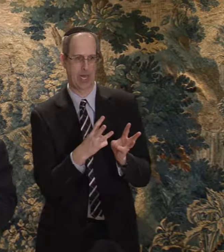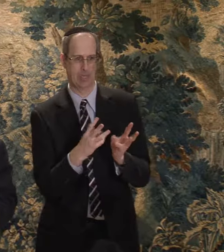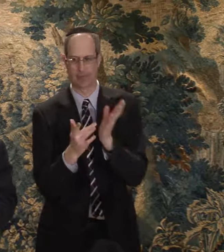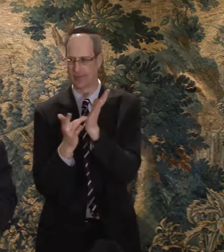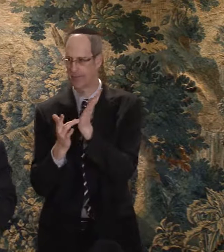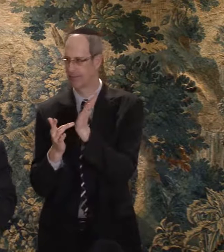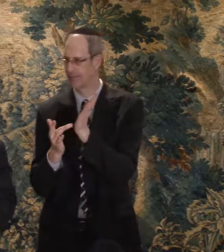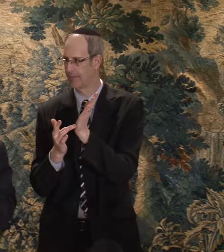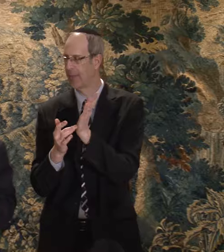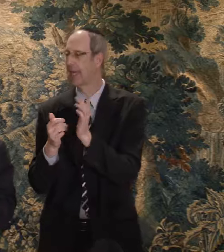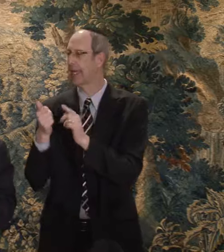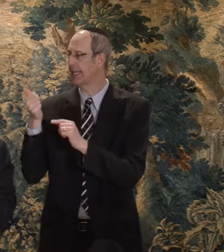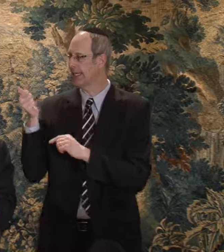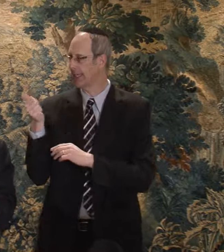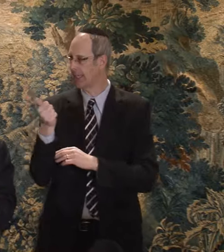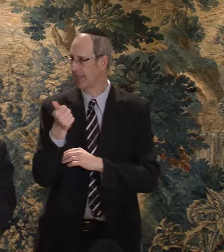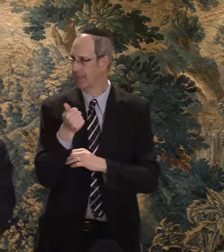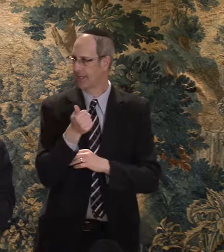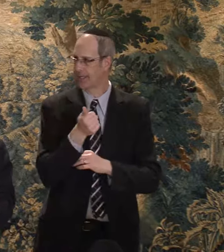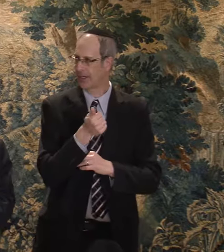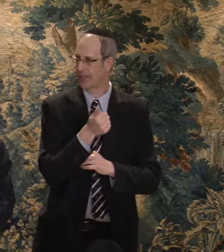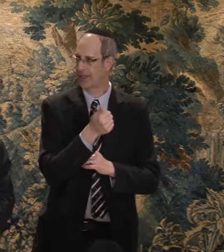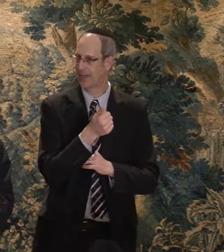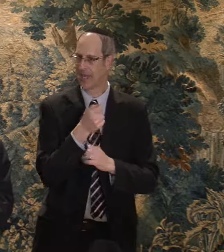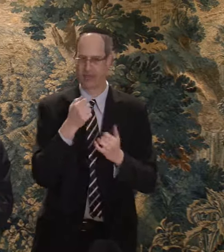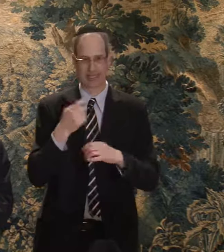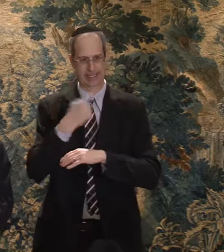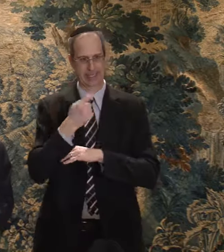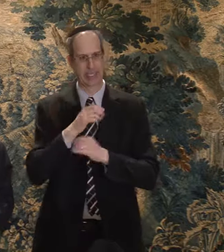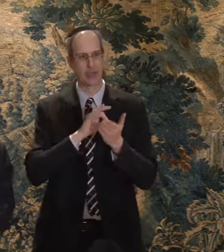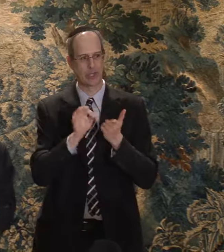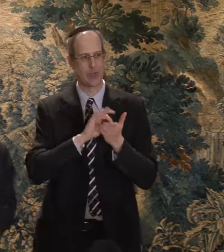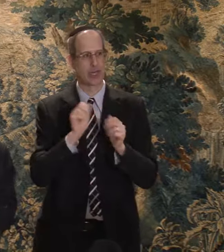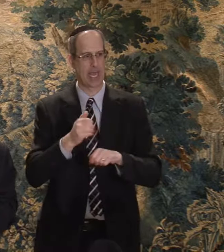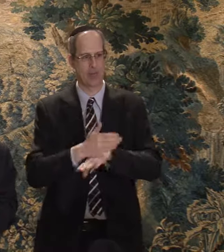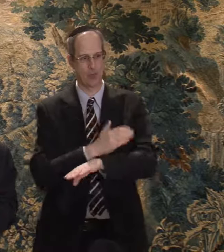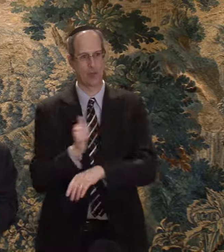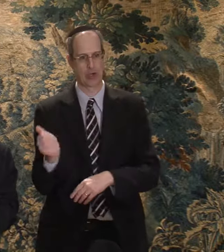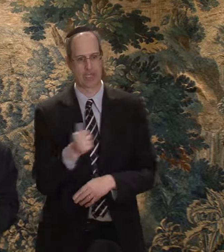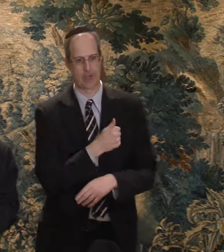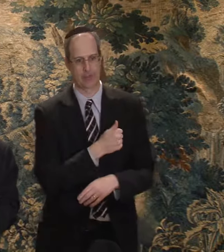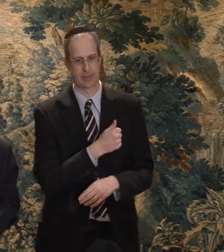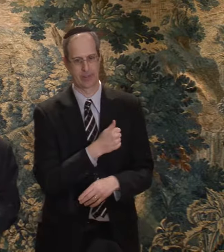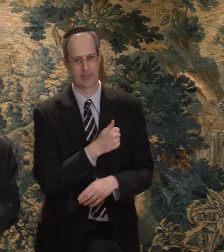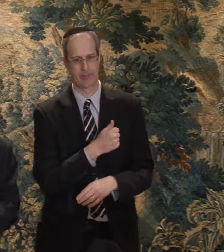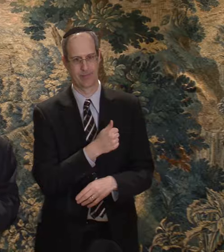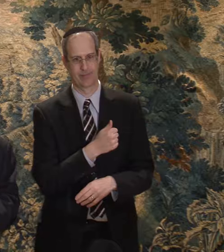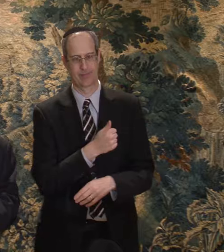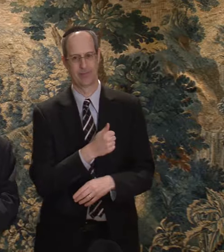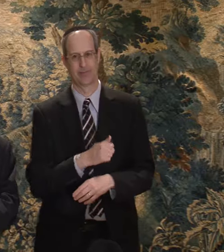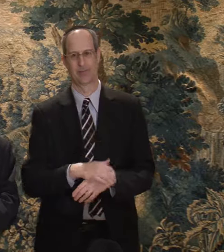single one of us and these days of spheric an improve ourselves I want to